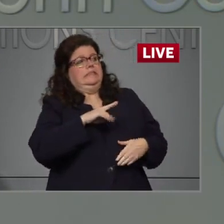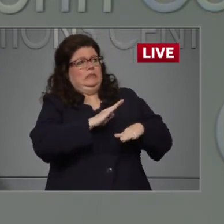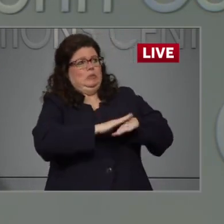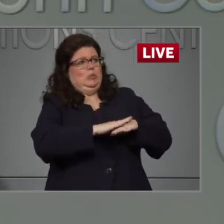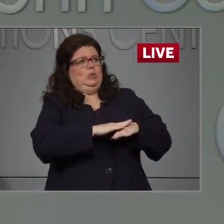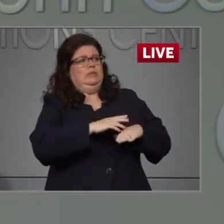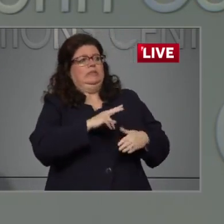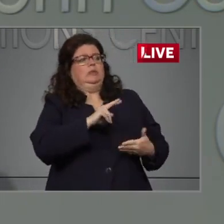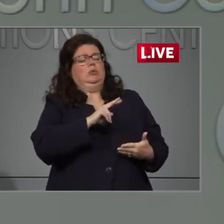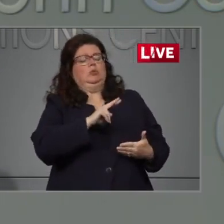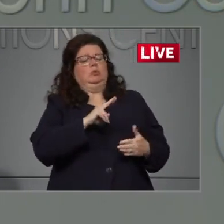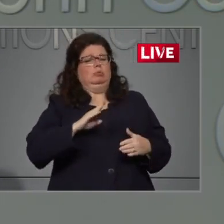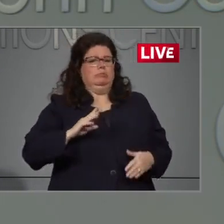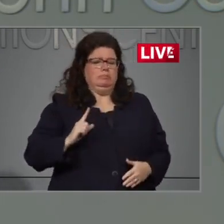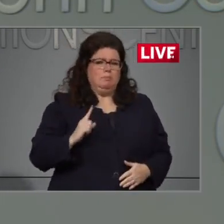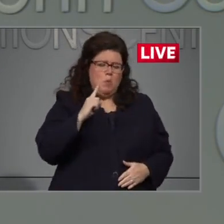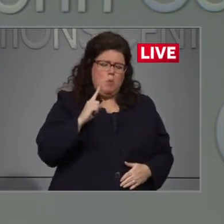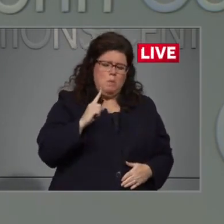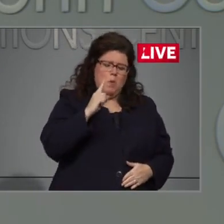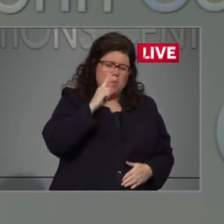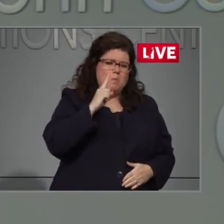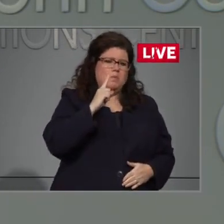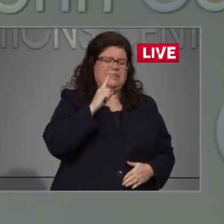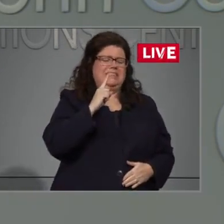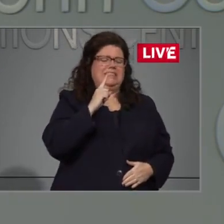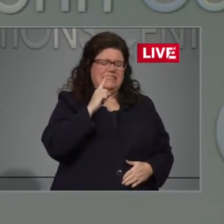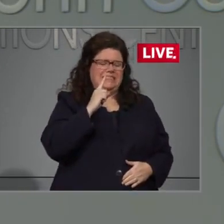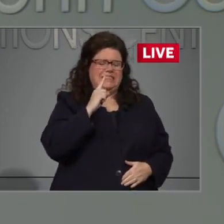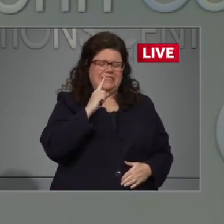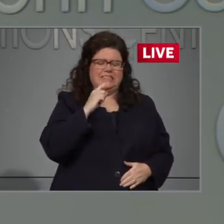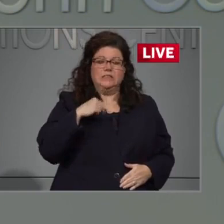AND WE MUST PAY ATTENTION. I’M CONCERNED.